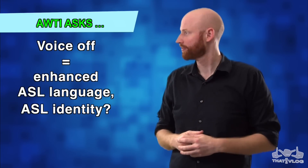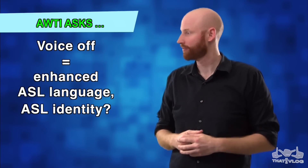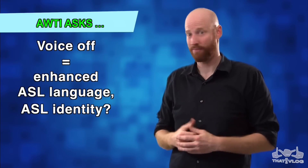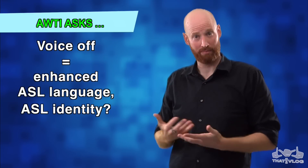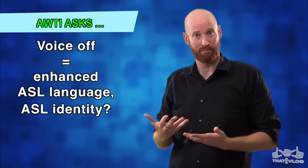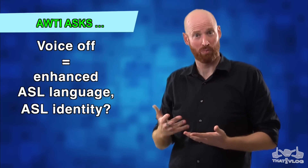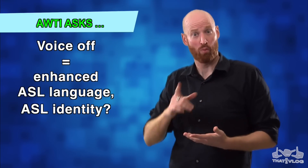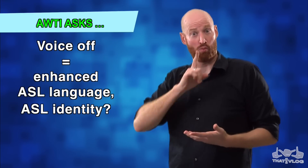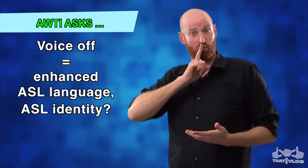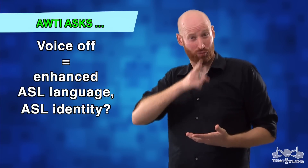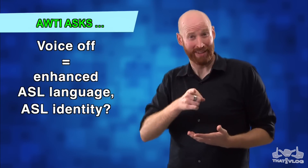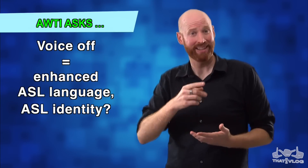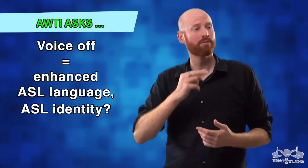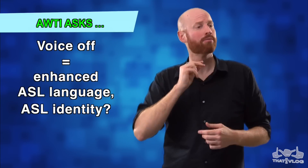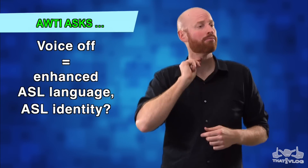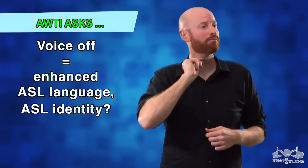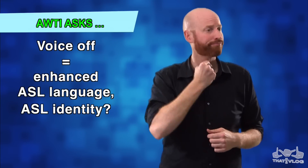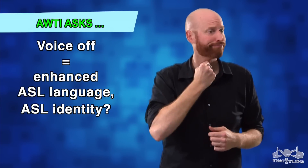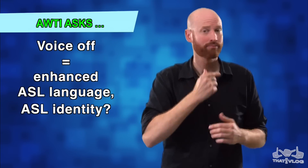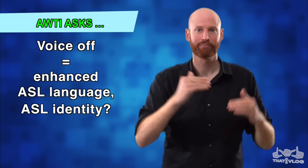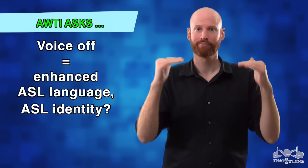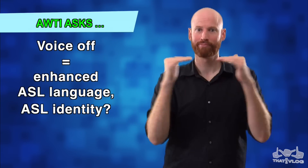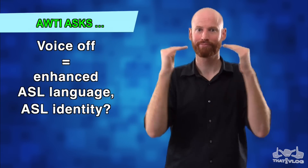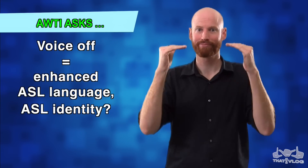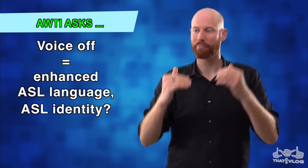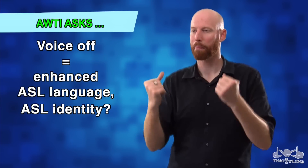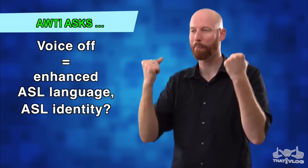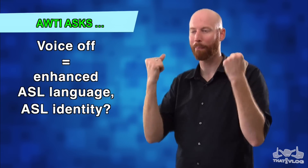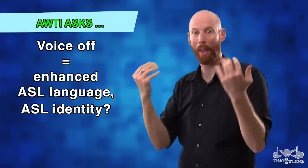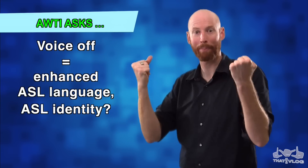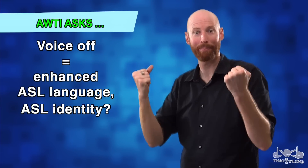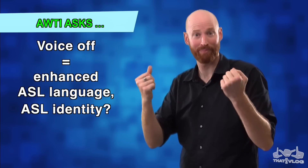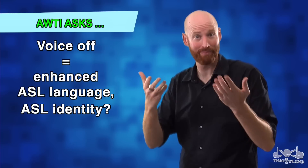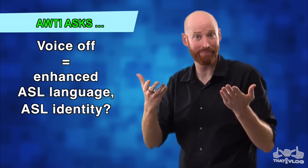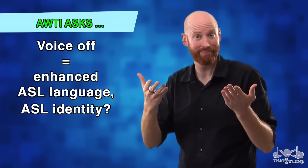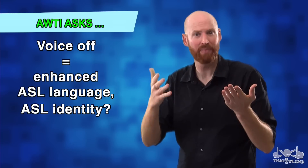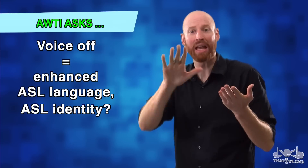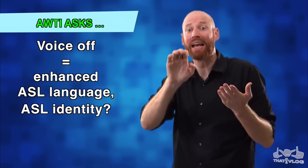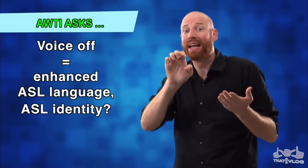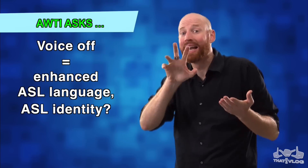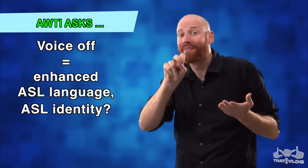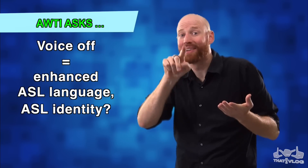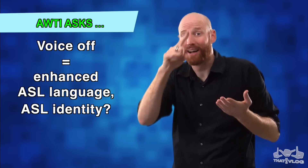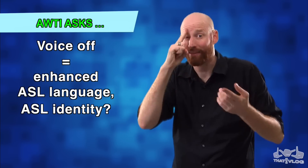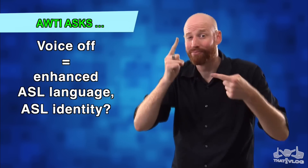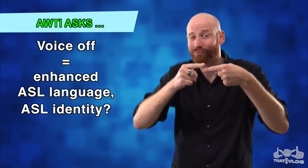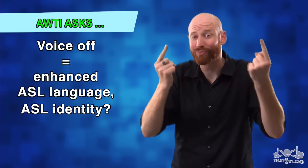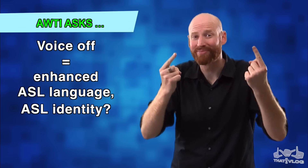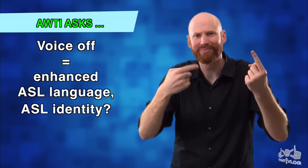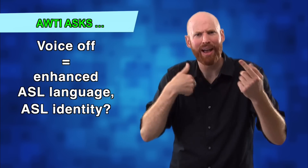what do you think? Is that true? Does voice off equal enhanced ASL language?